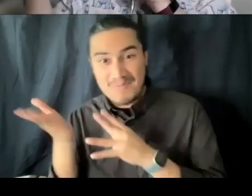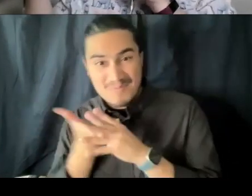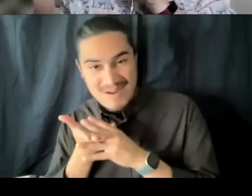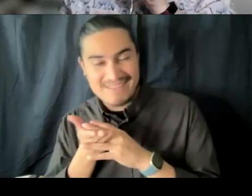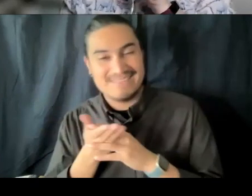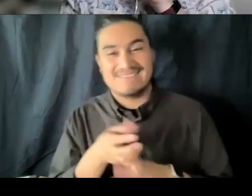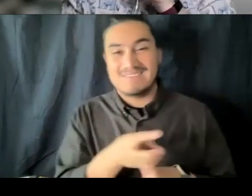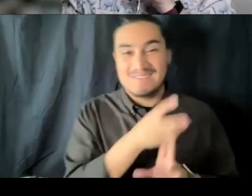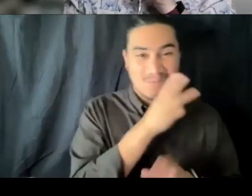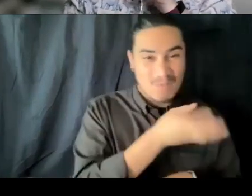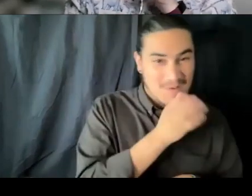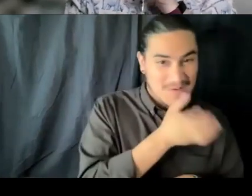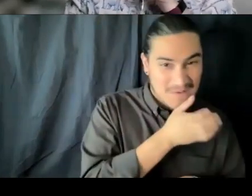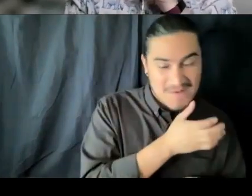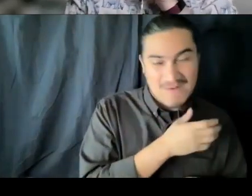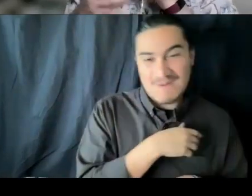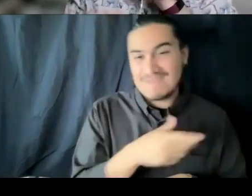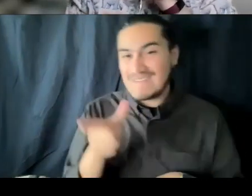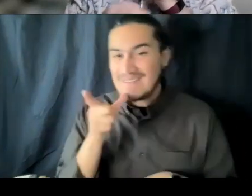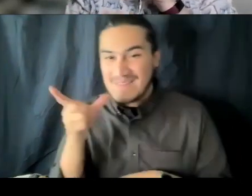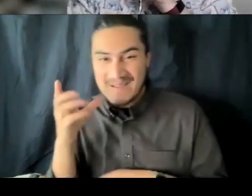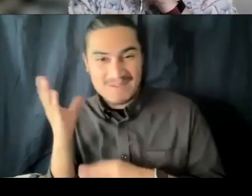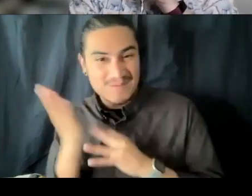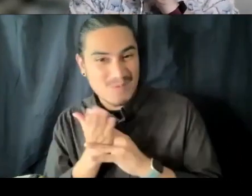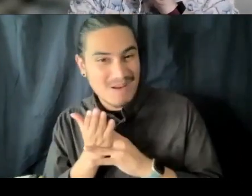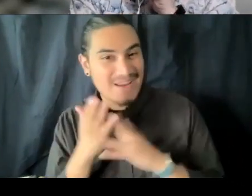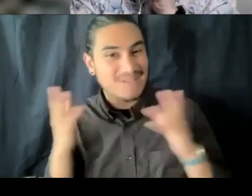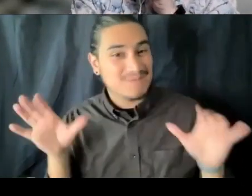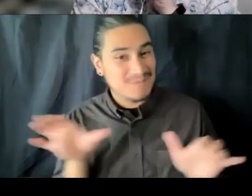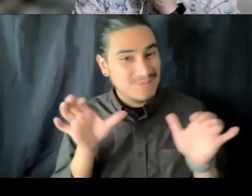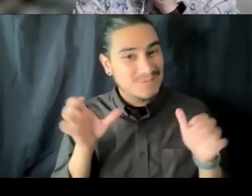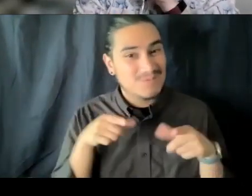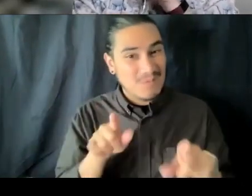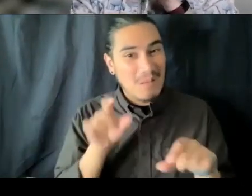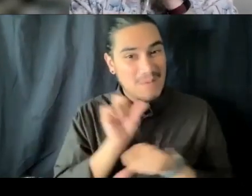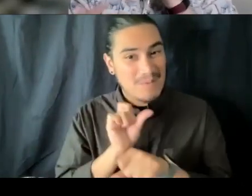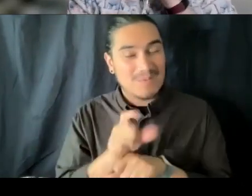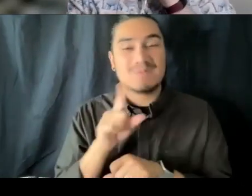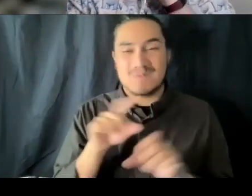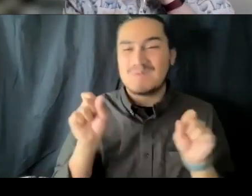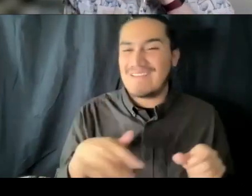Are you making sure to take your lunch break while you're at work so that you are present with folks?